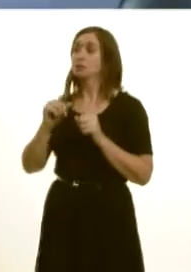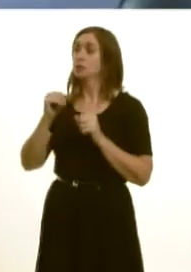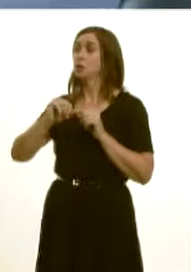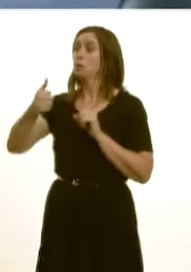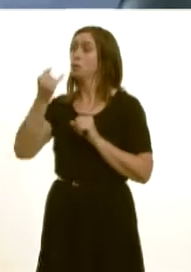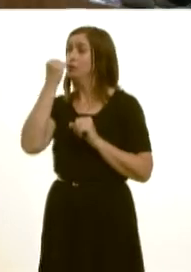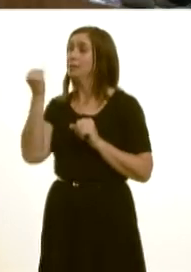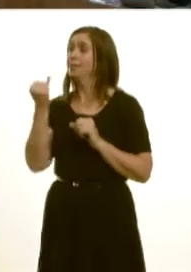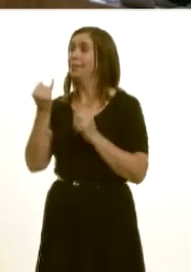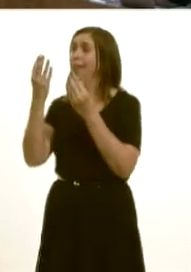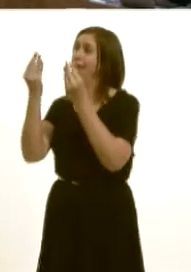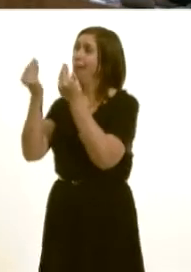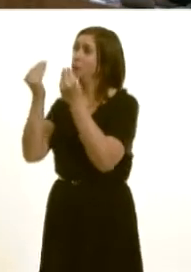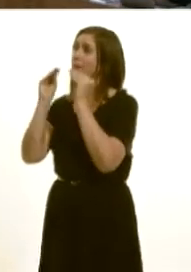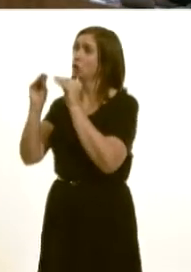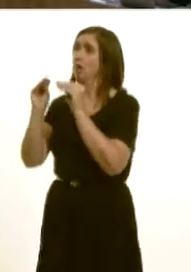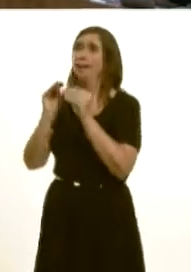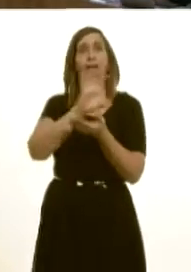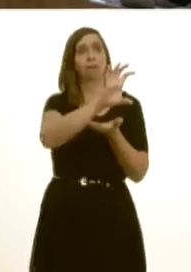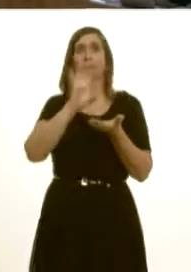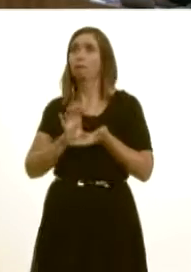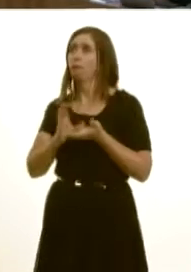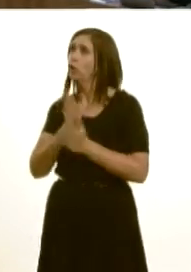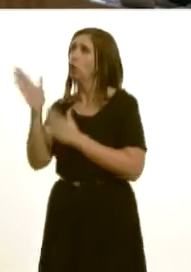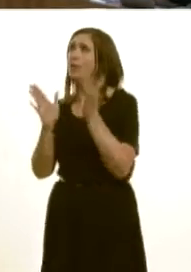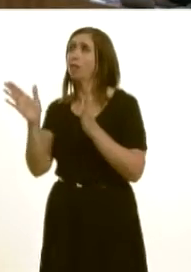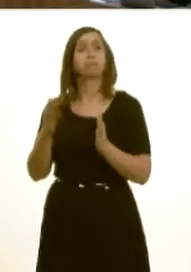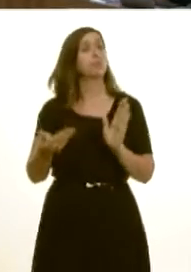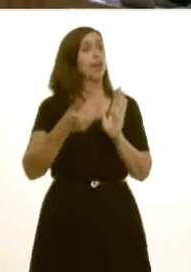Carwyn Jones: Last week’s draft budget included an additional £5 million to fund a concessionary